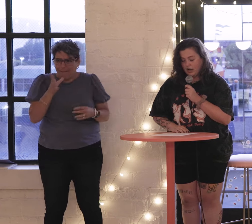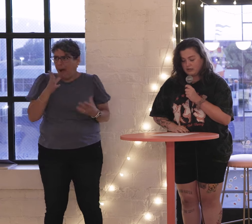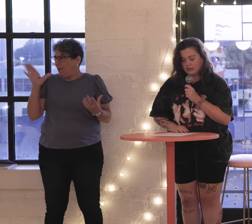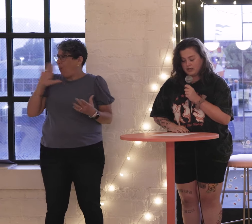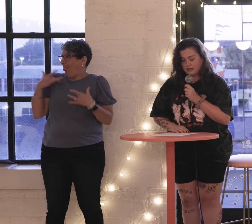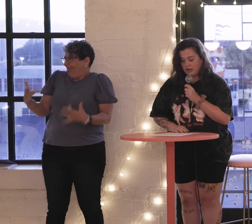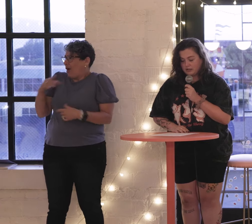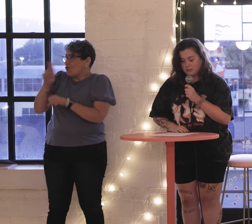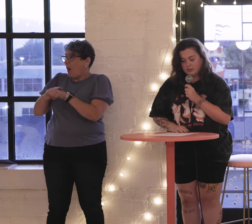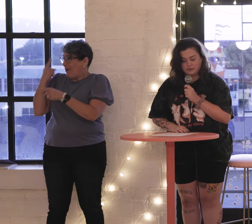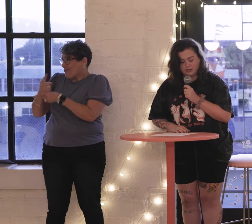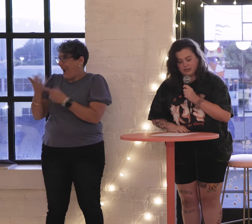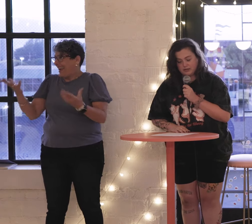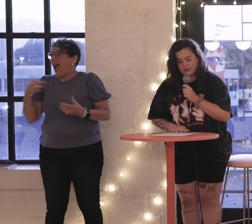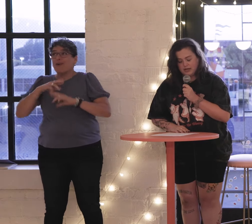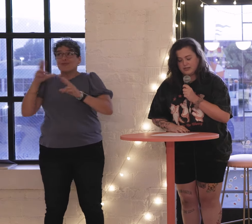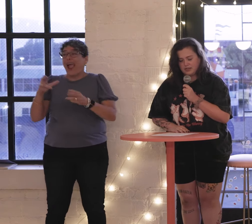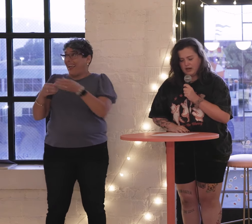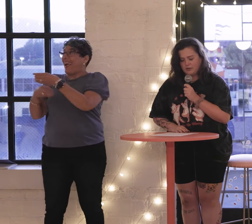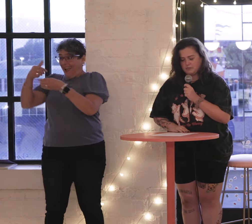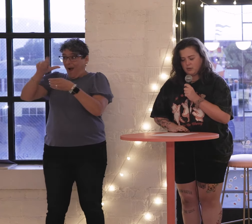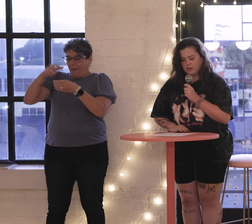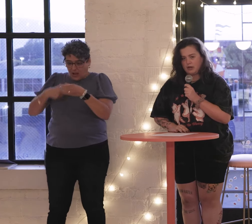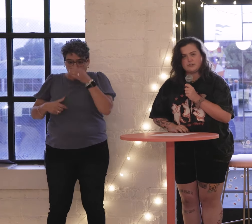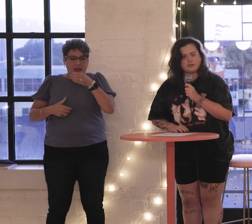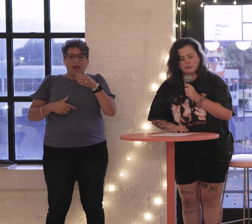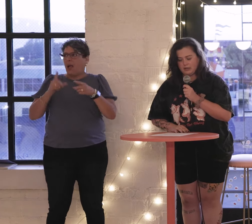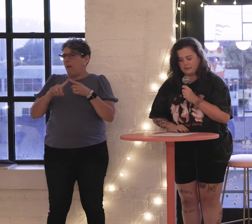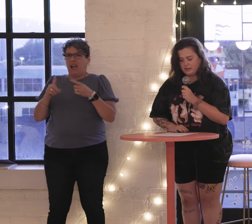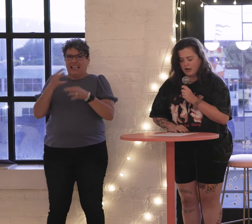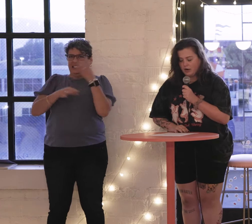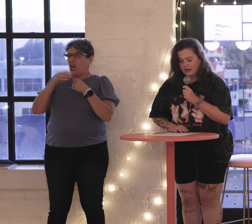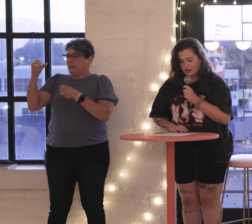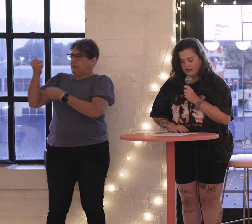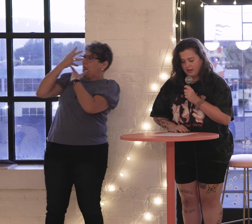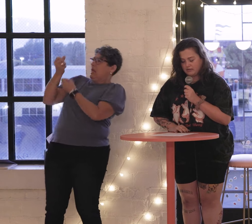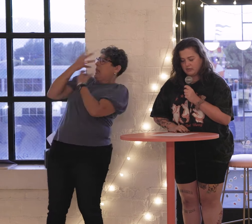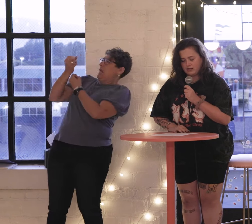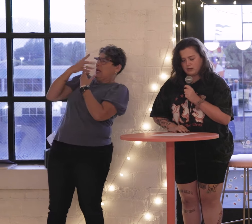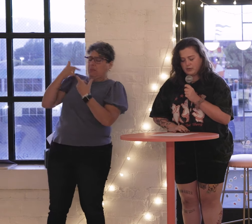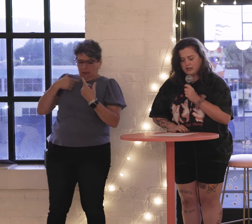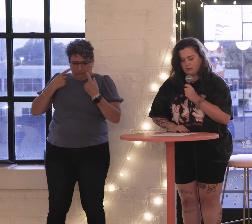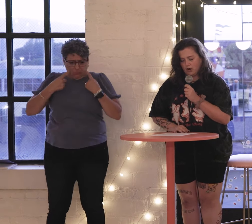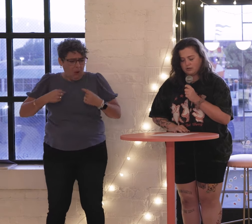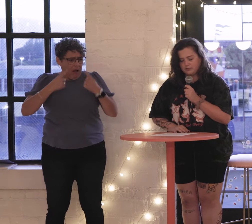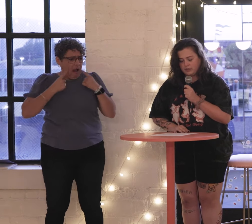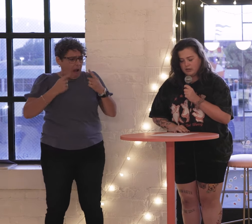I was excited to take a sip of my drink. Instead, I was met with lots of screaming. I cried a lot then, not knowing what I did wrong.